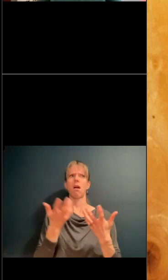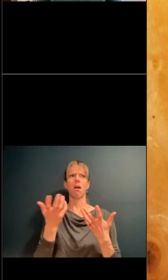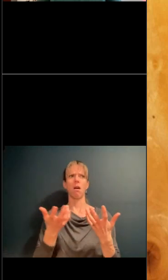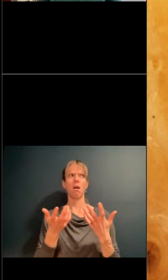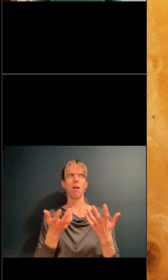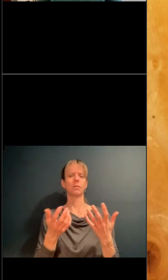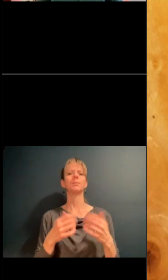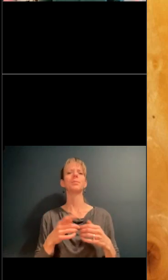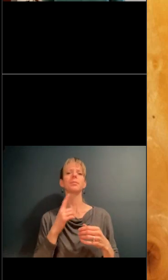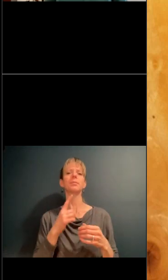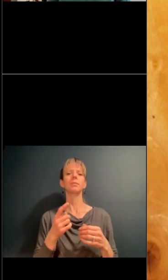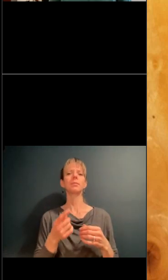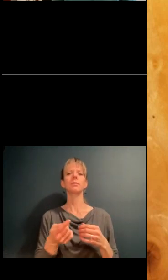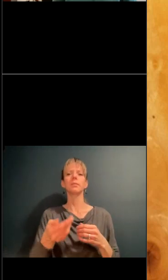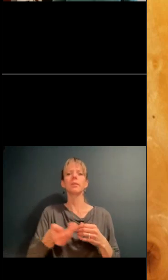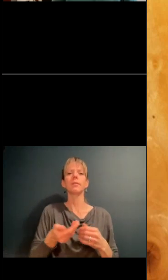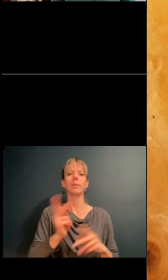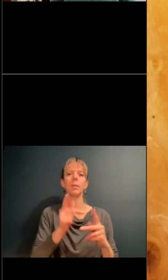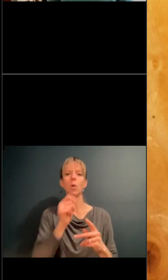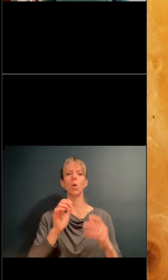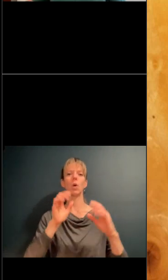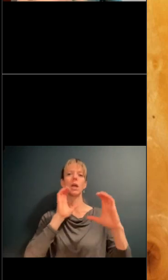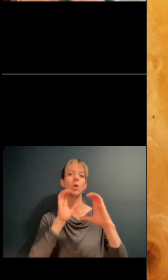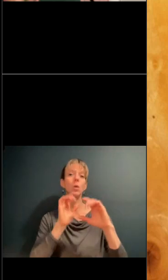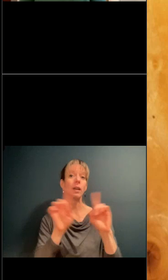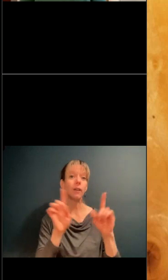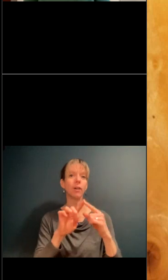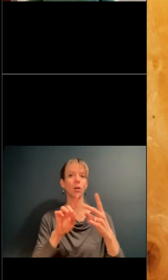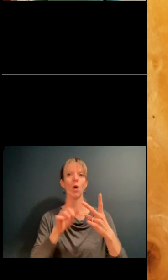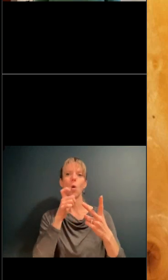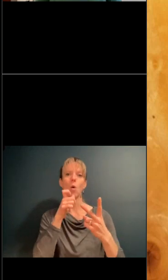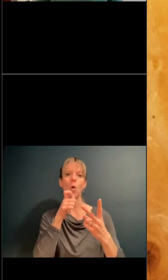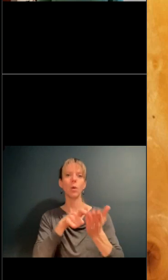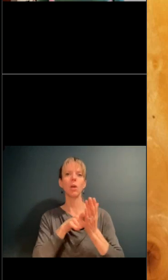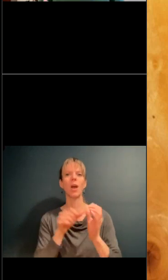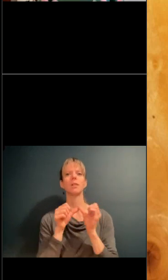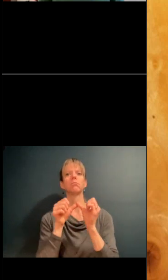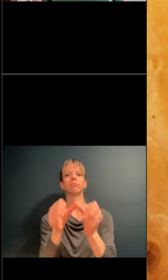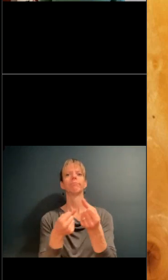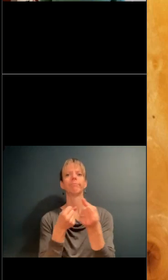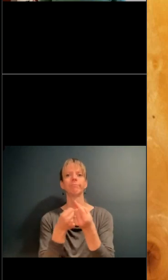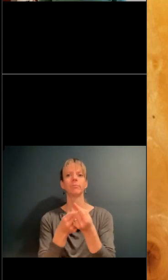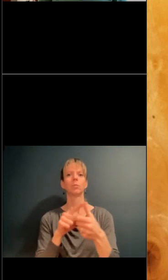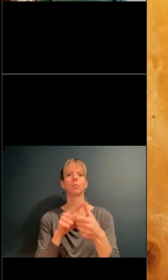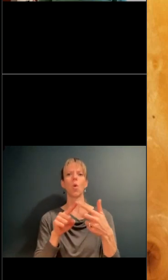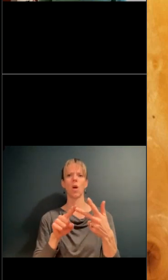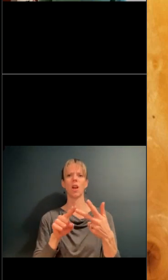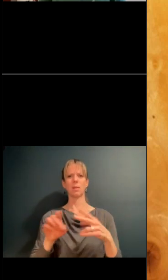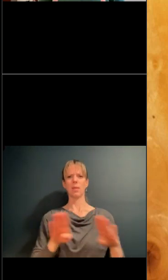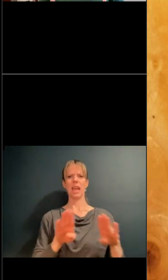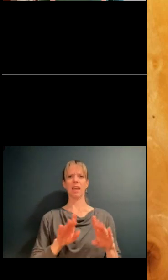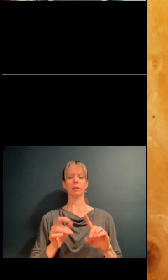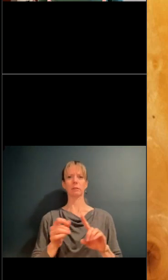people who might communicate differently. Or who require ongoing assistance, or behave in unfamiliar ways. They might need guidance about